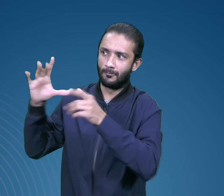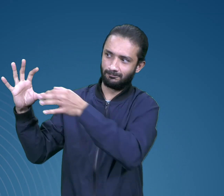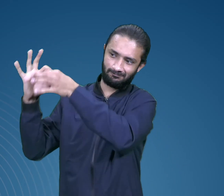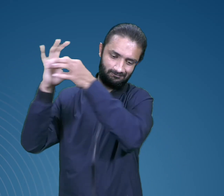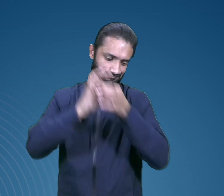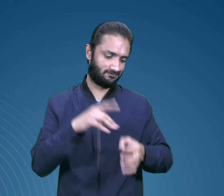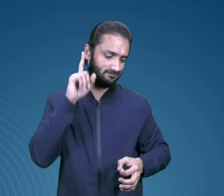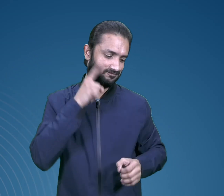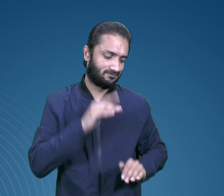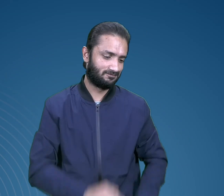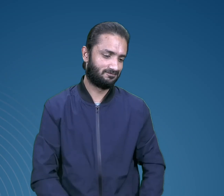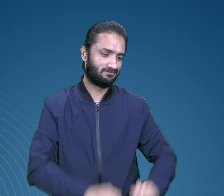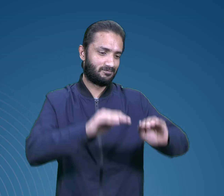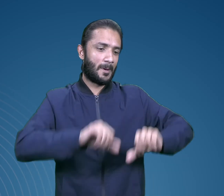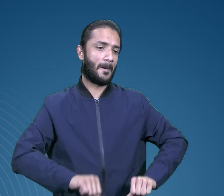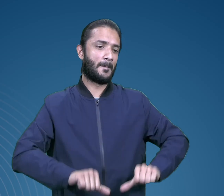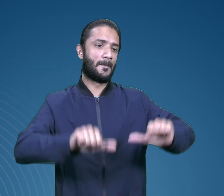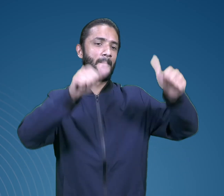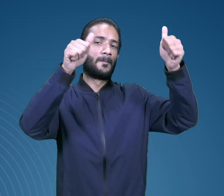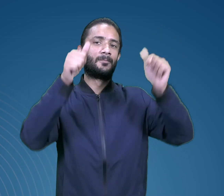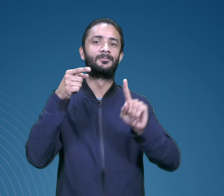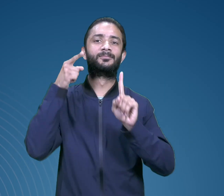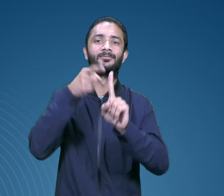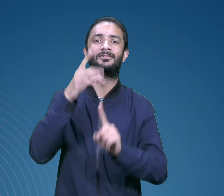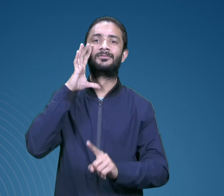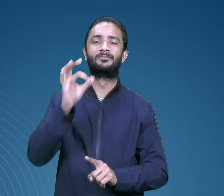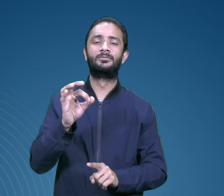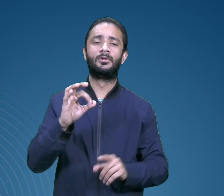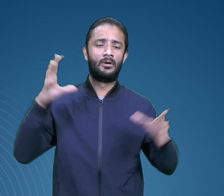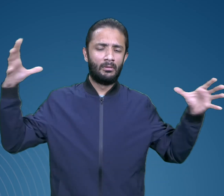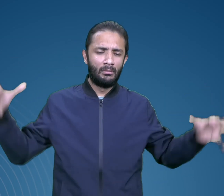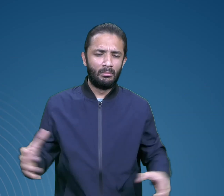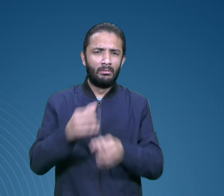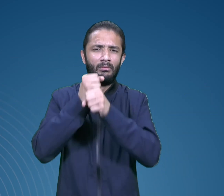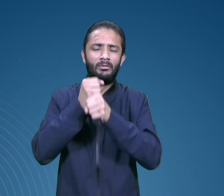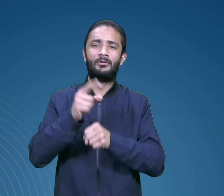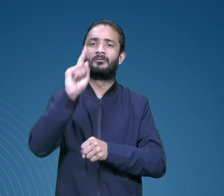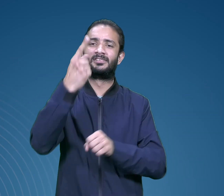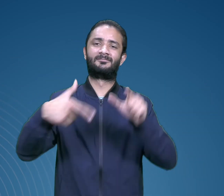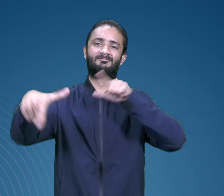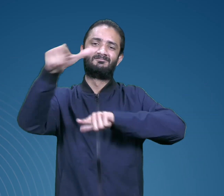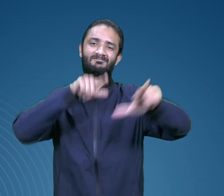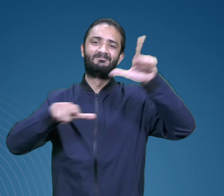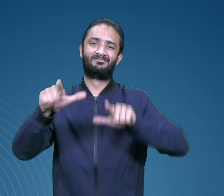deaf students to follow in their footsteps. Conclusion is that our first Language is extremely crucial.